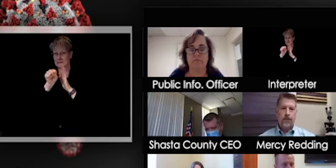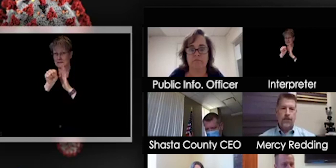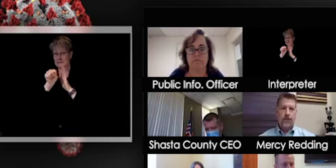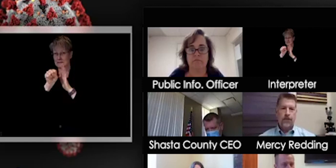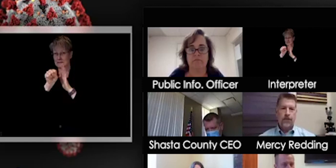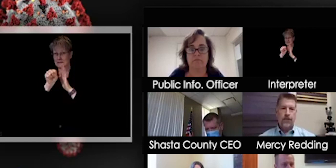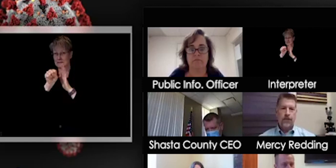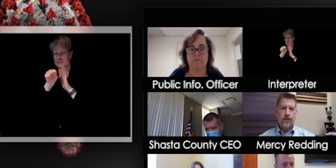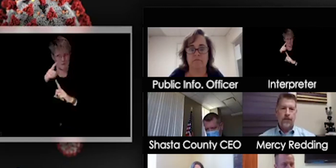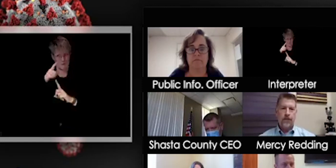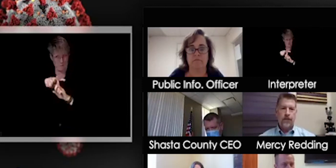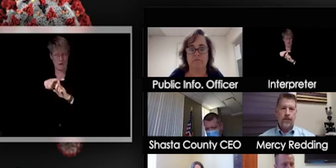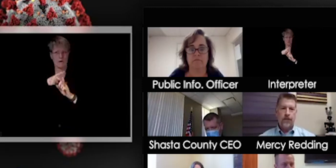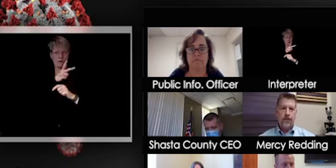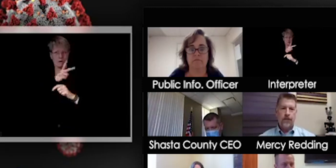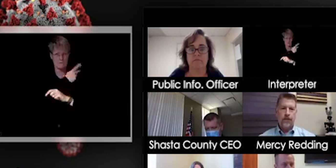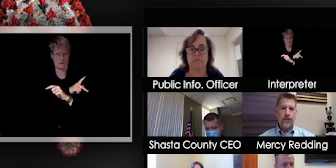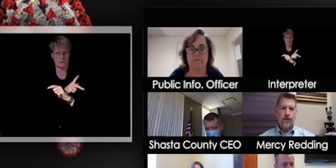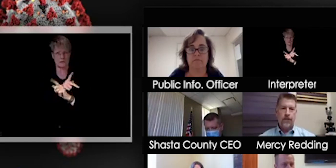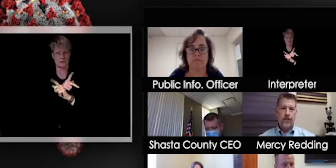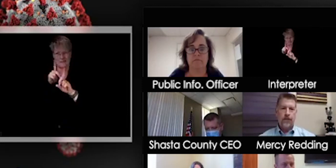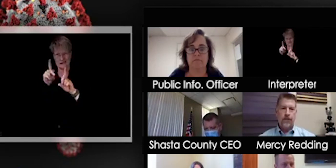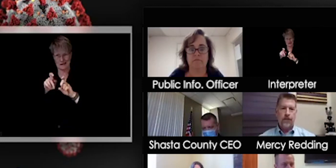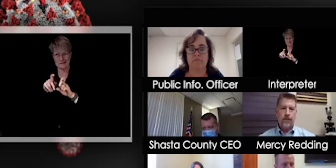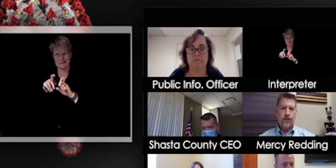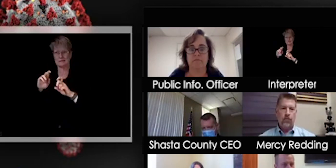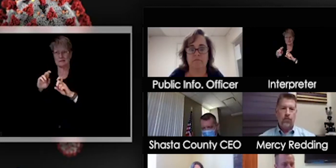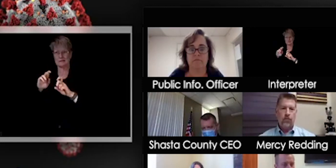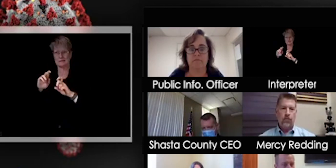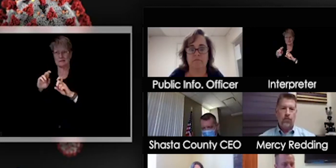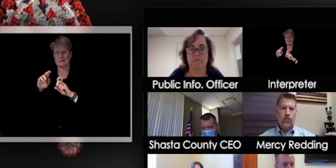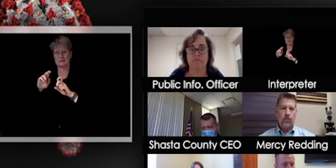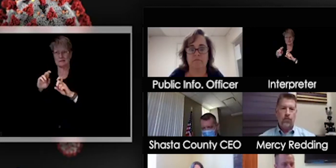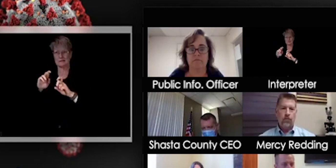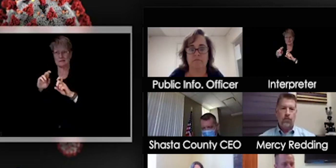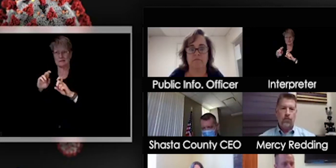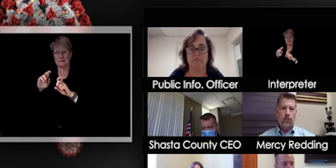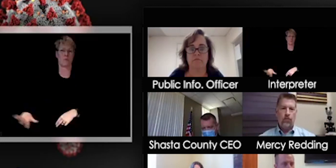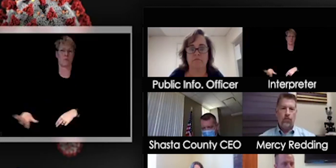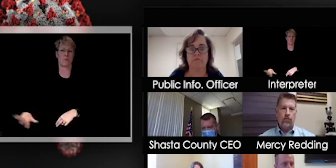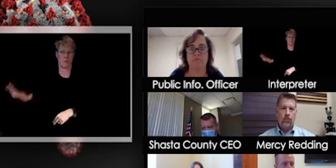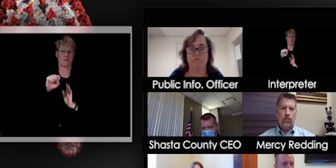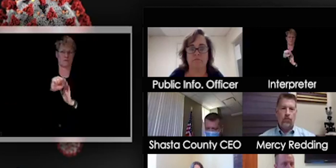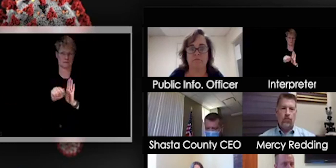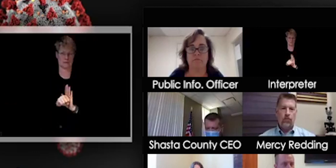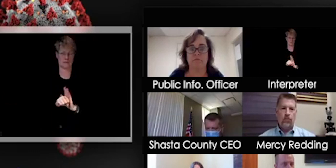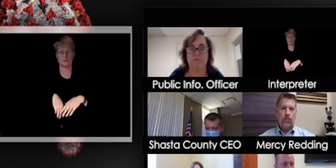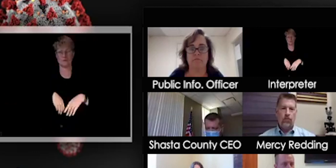the board, the state and more and more pressure on the health care system, that even if you're